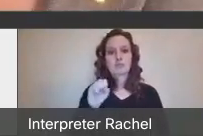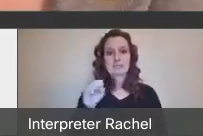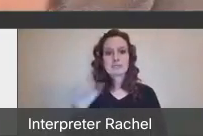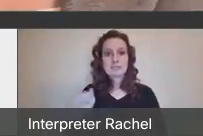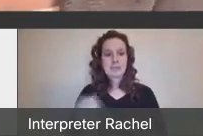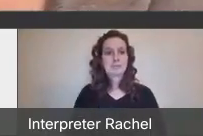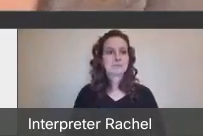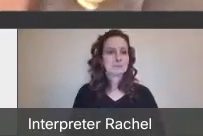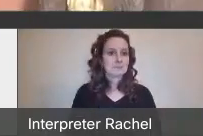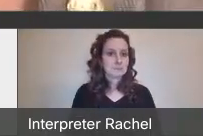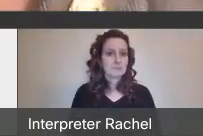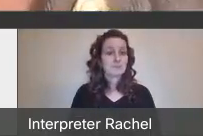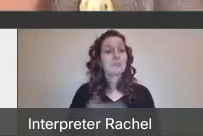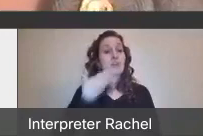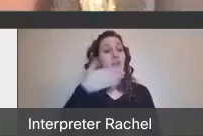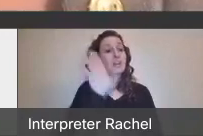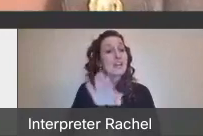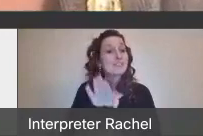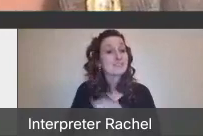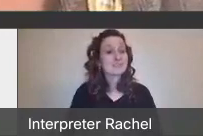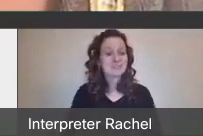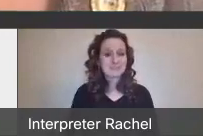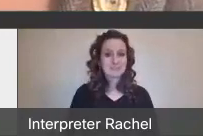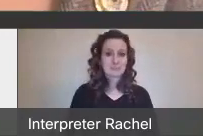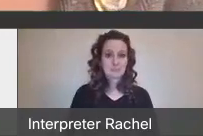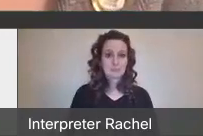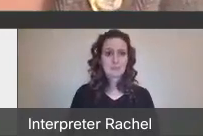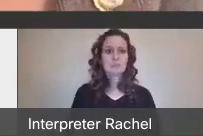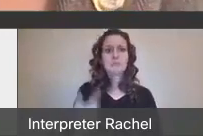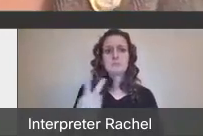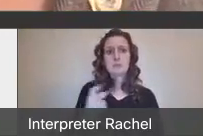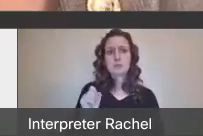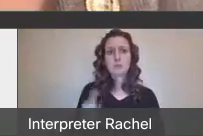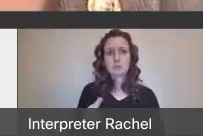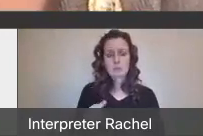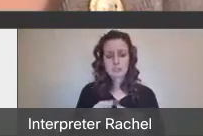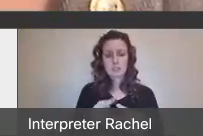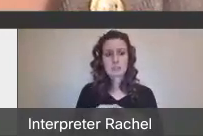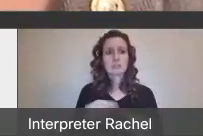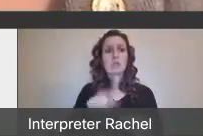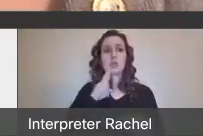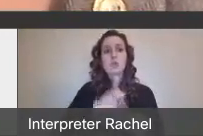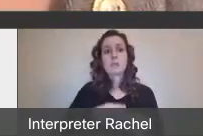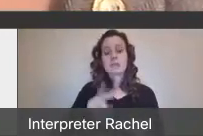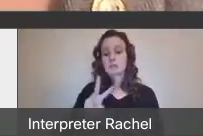[Reporter] Good afternoon. Two questions for you. You mentioned the Willow Grove site hopefully opening